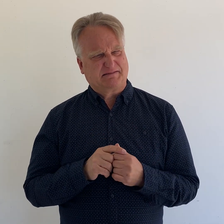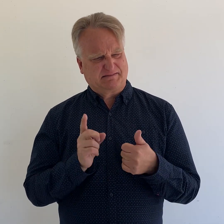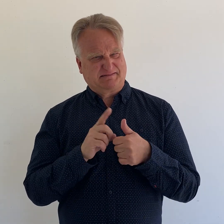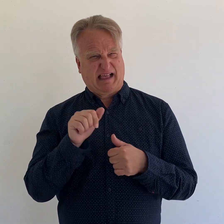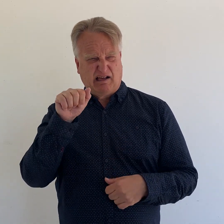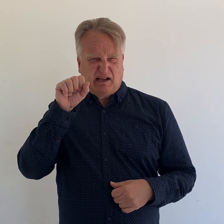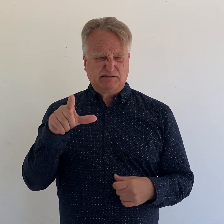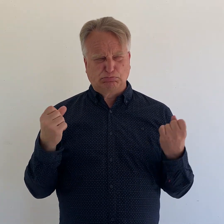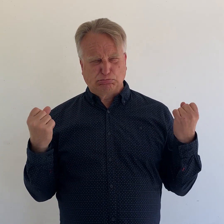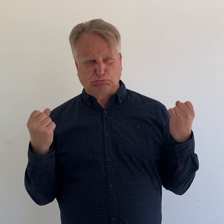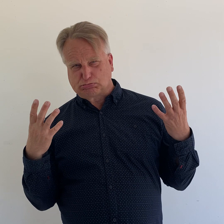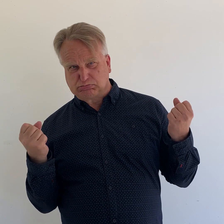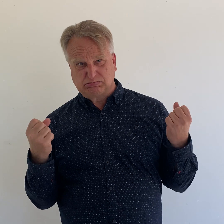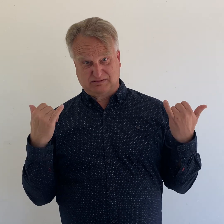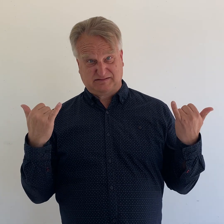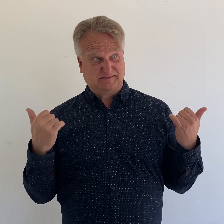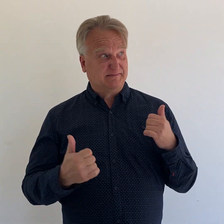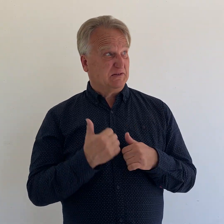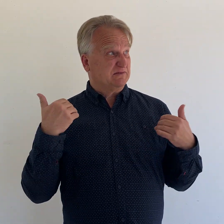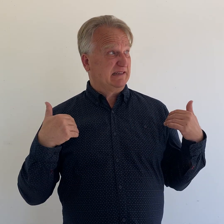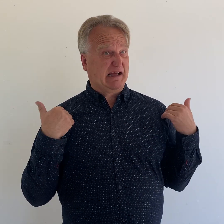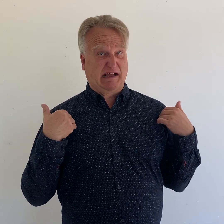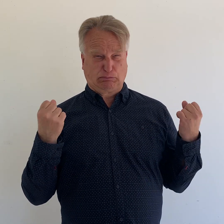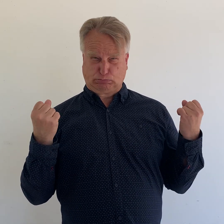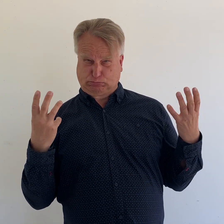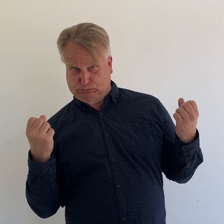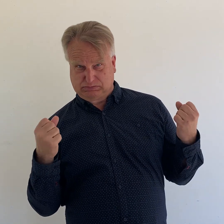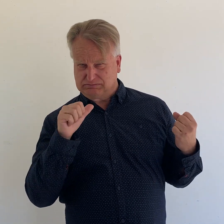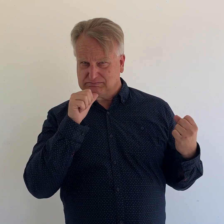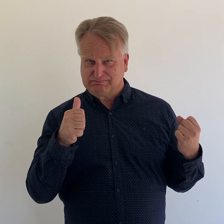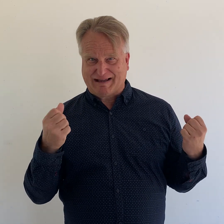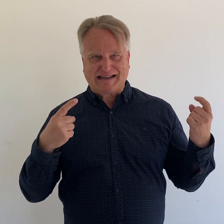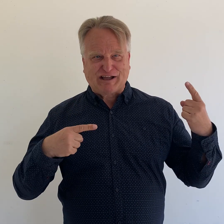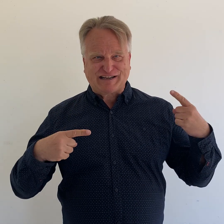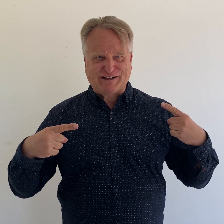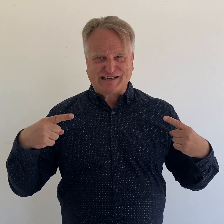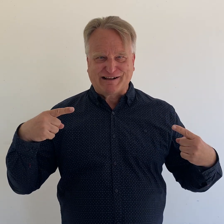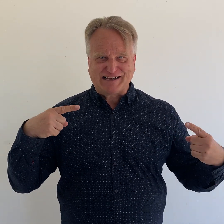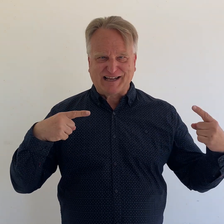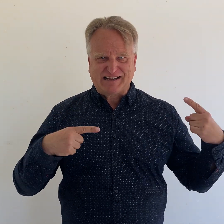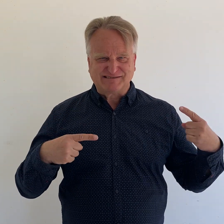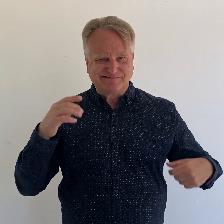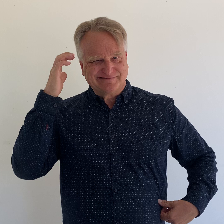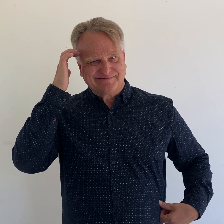However, people have noted that most Deaf people today do not use ASL in its traditional or pure form,